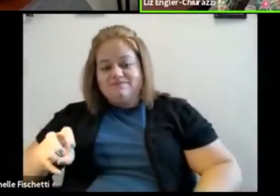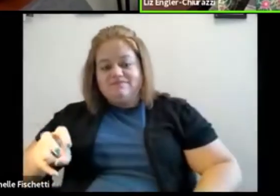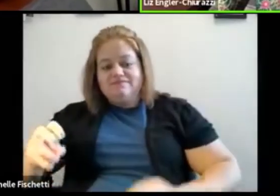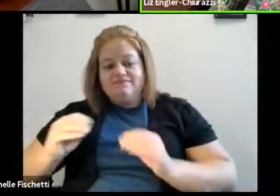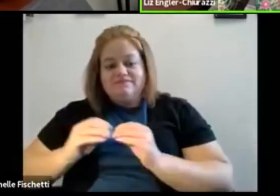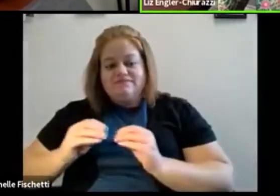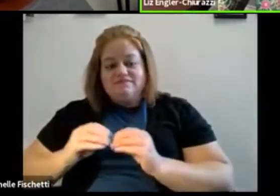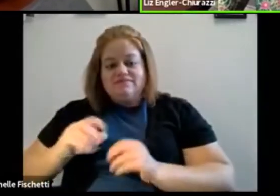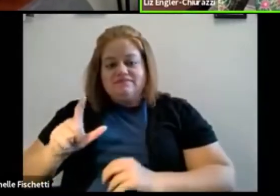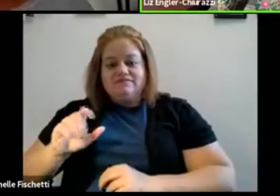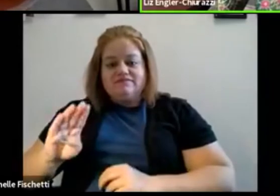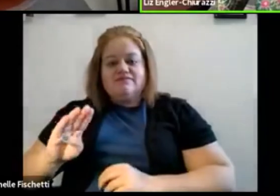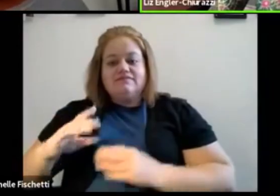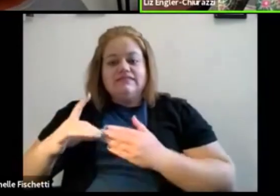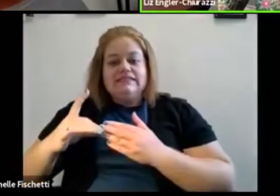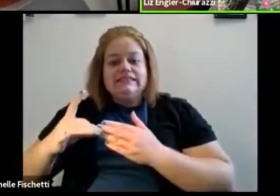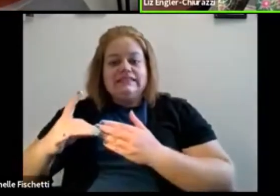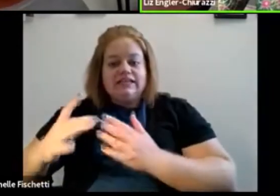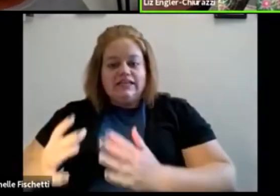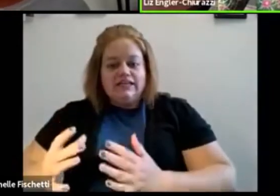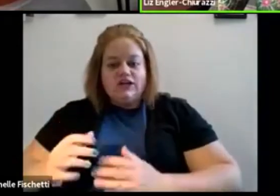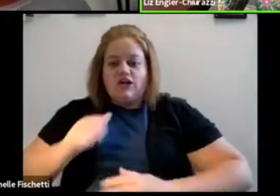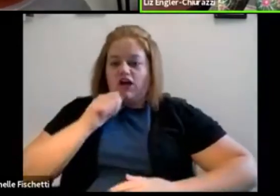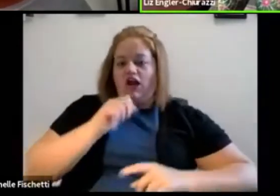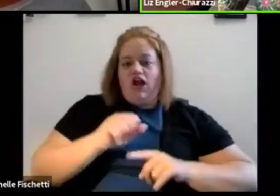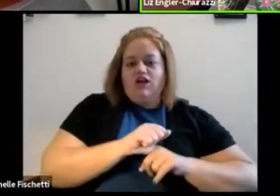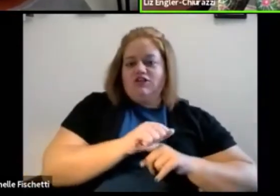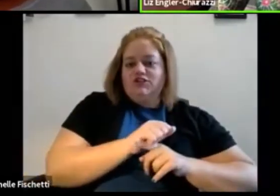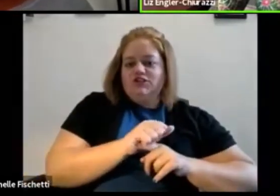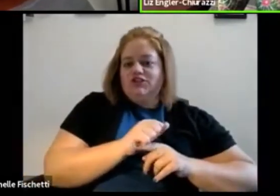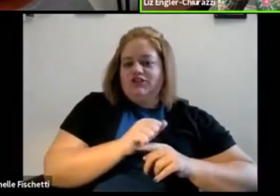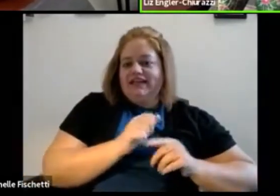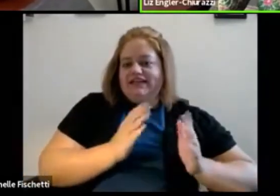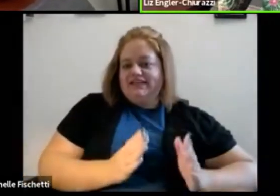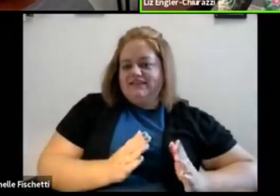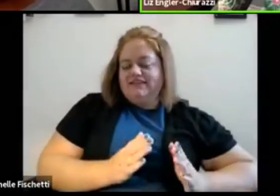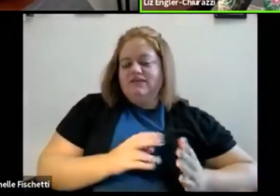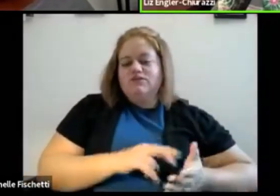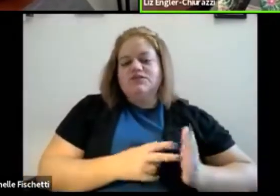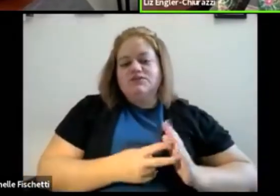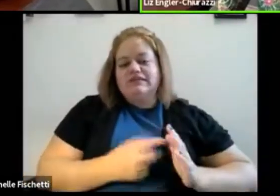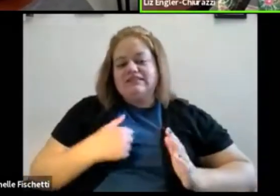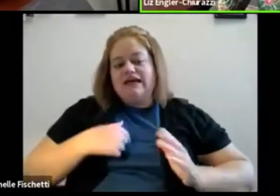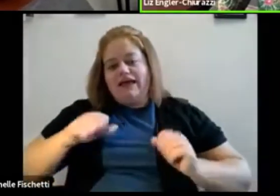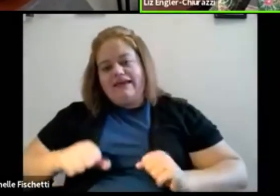leader rather than a trainee is to do some paperwork, so I've got to